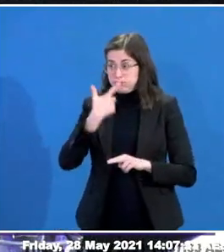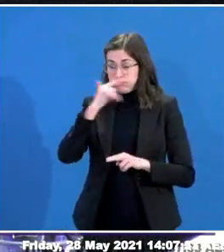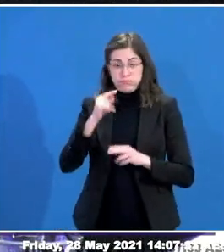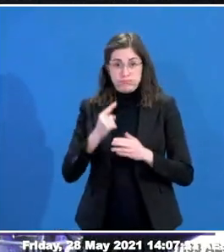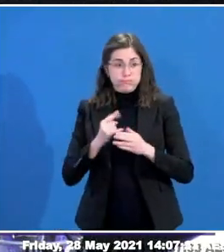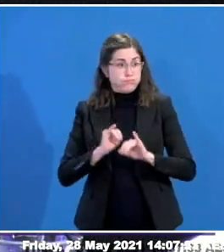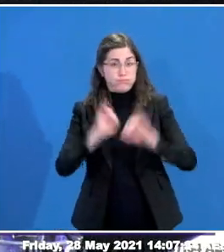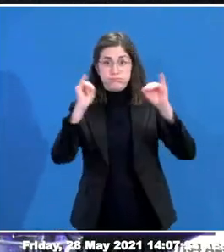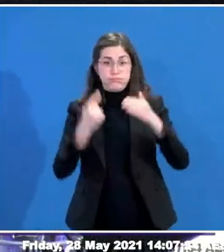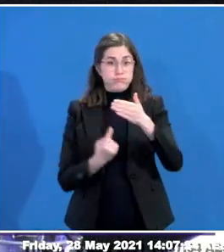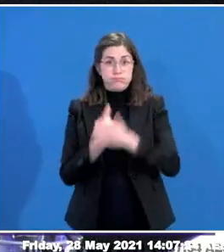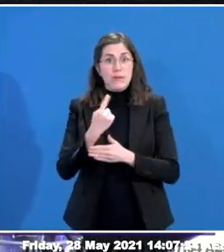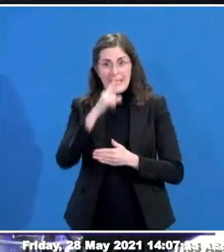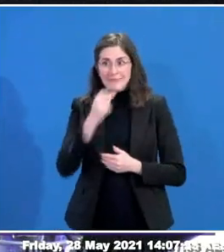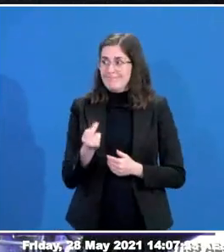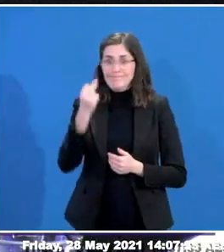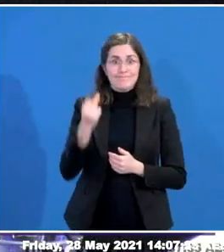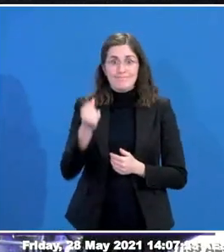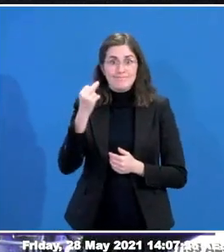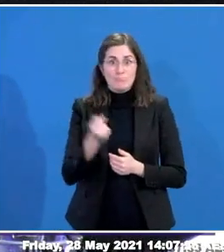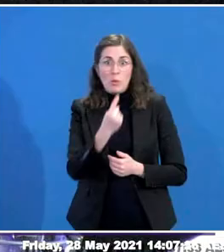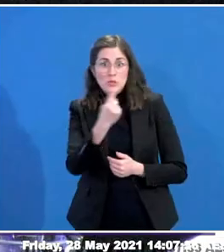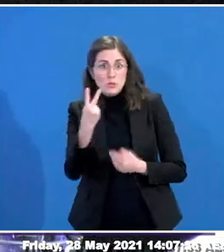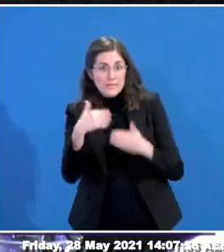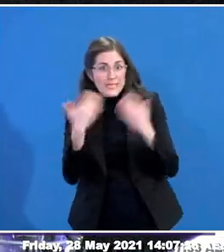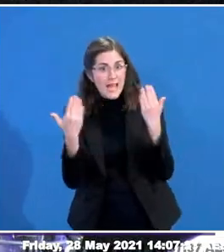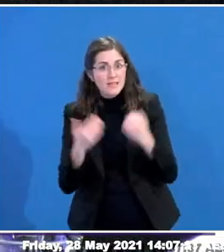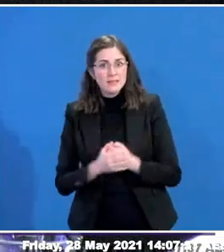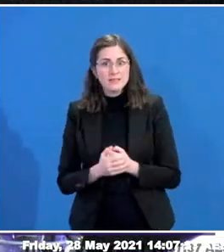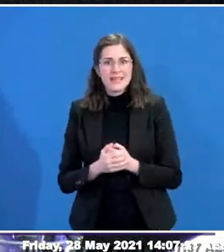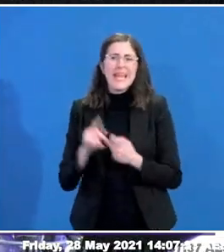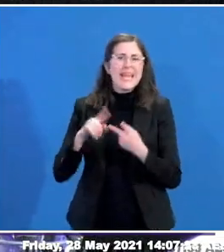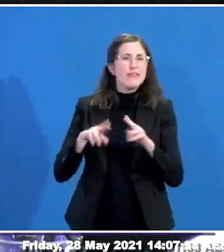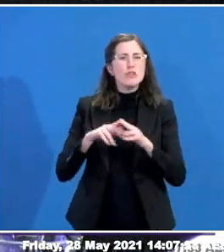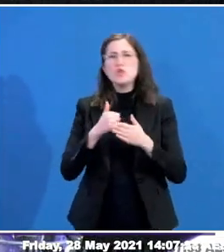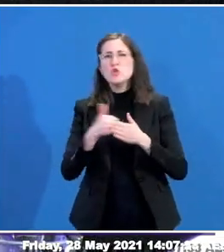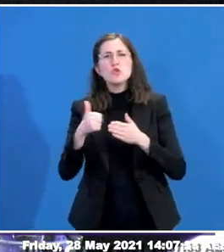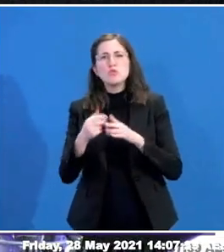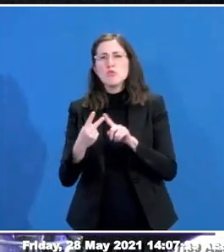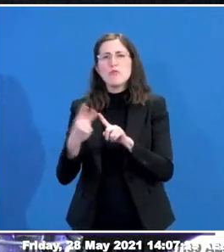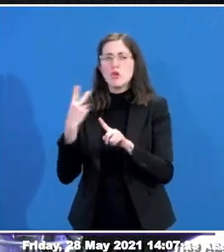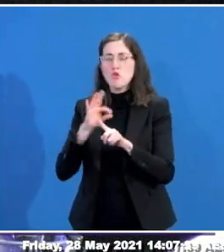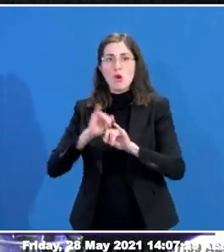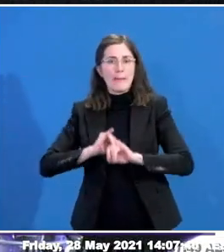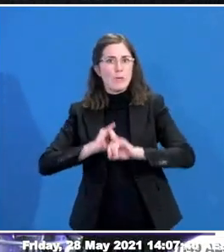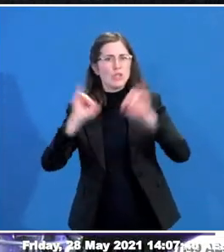are literally done intraday. If it is a standard plan review, they would take a longer period of time, but